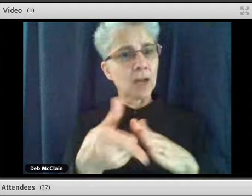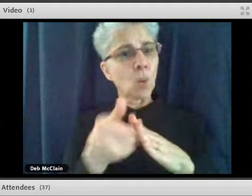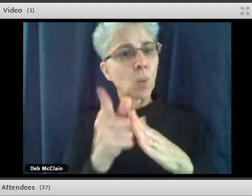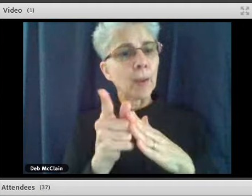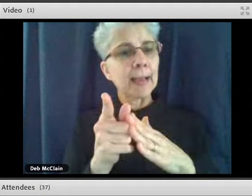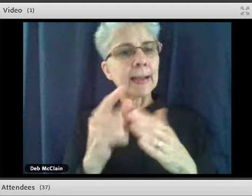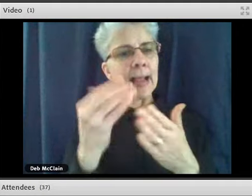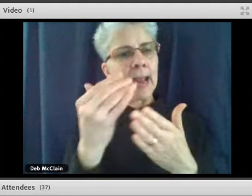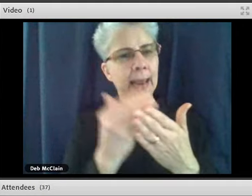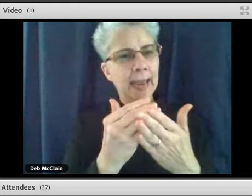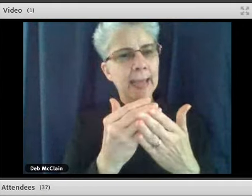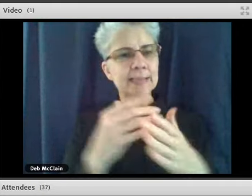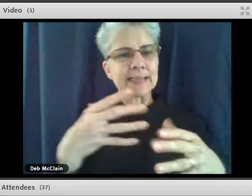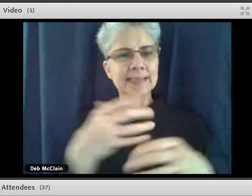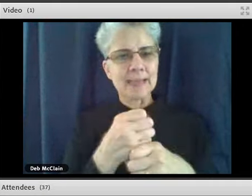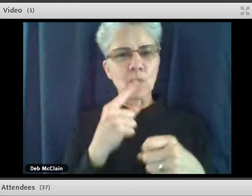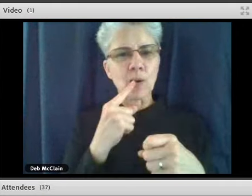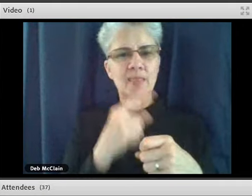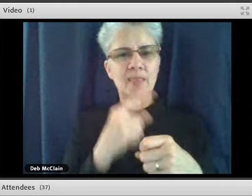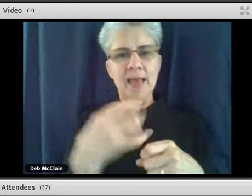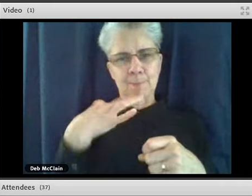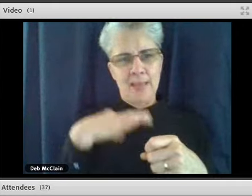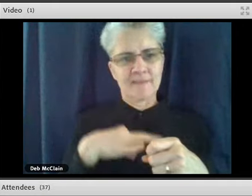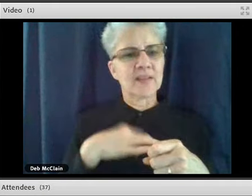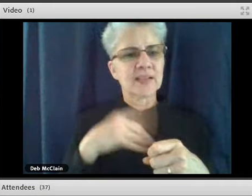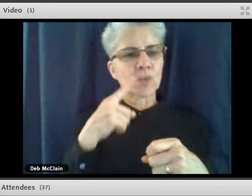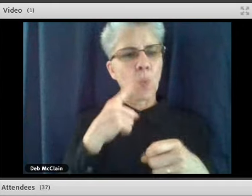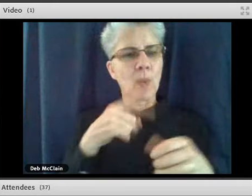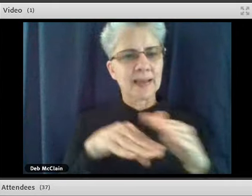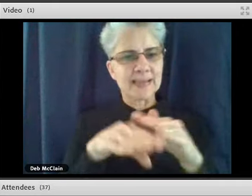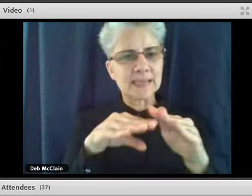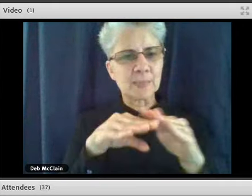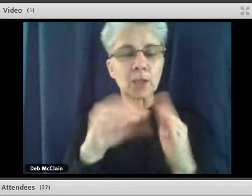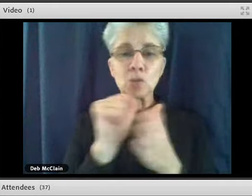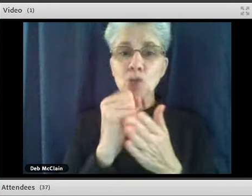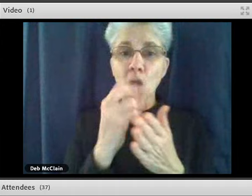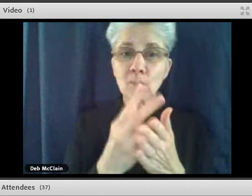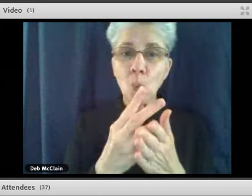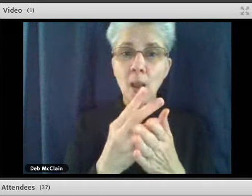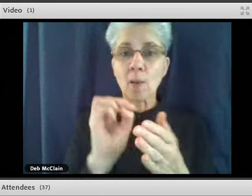And again, make a quick-list summary of the benefits that come with accessible websites and documents --